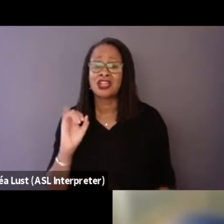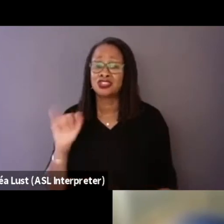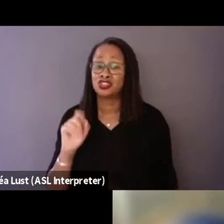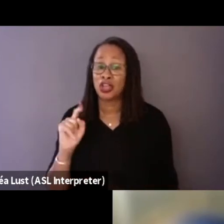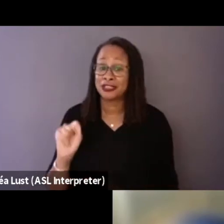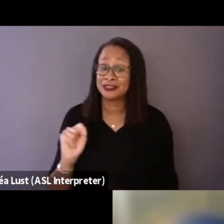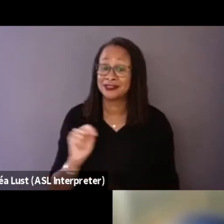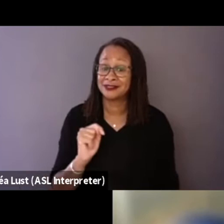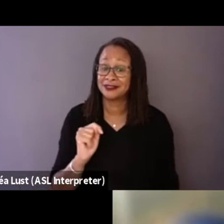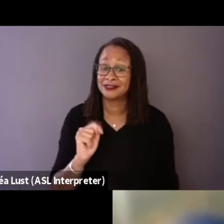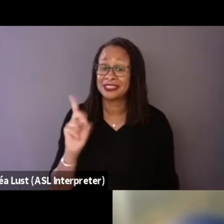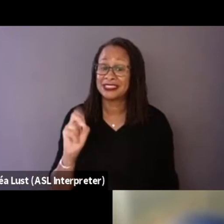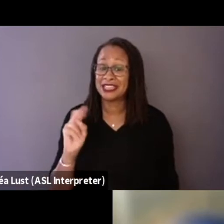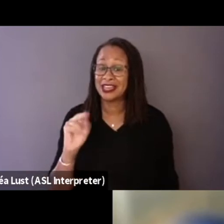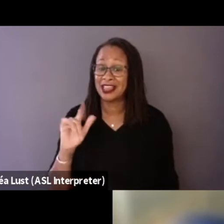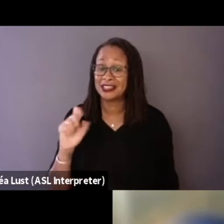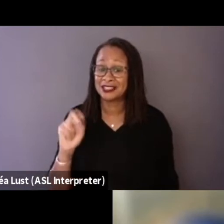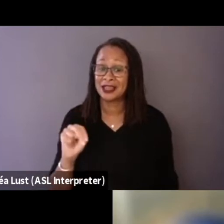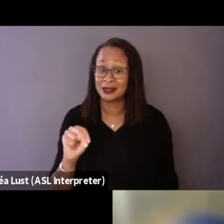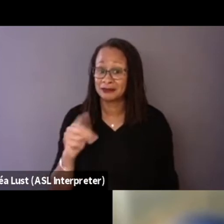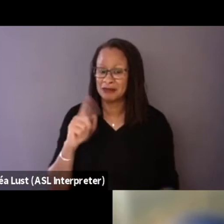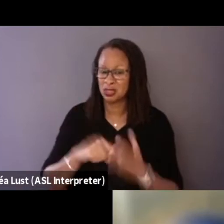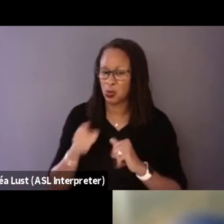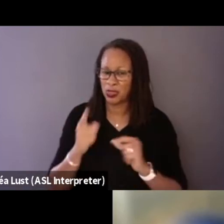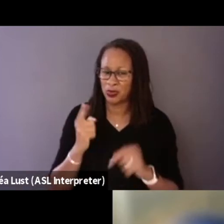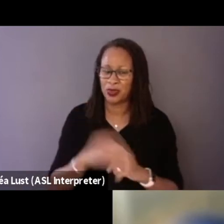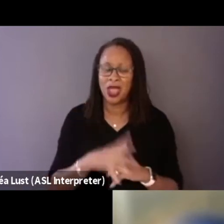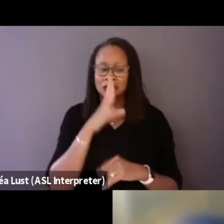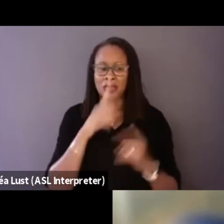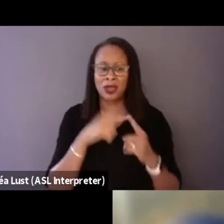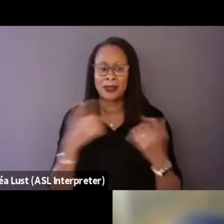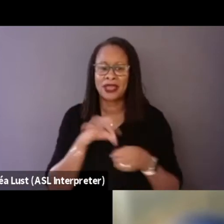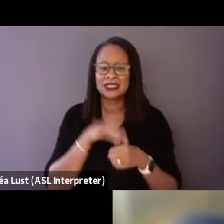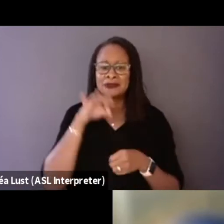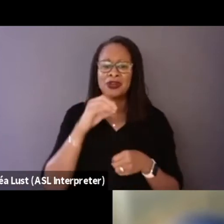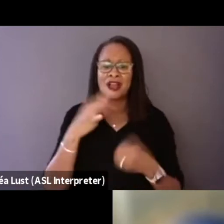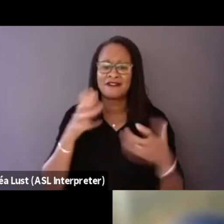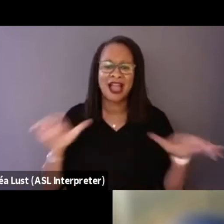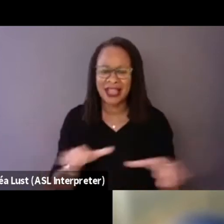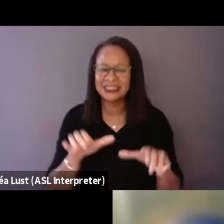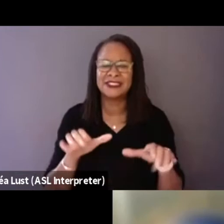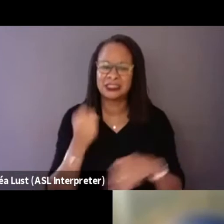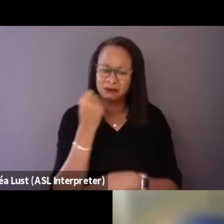Denilson, I'll start with you since I'm talking with you right now. Talk to me about this spirit of activism within you all as students,